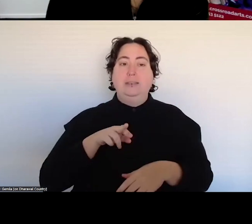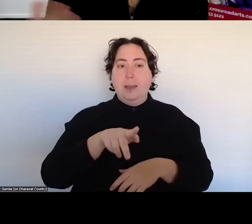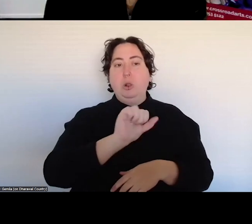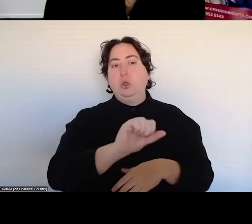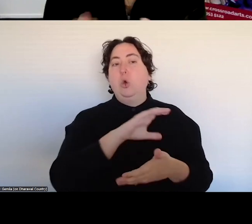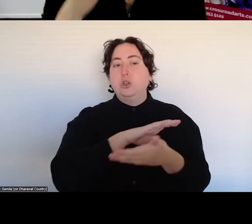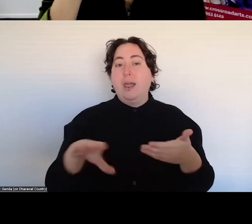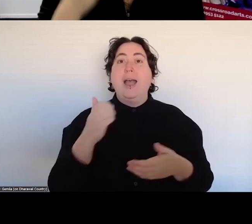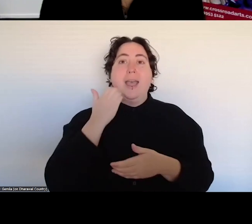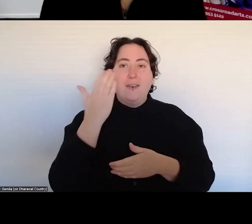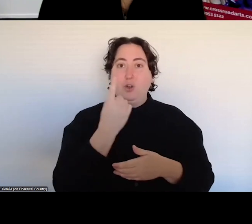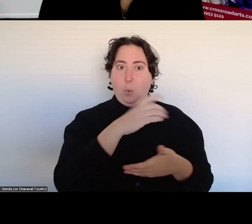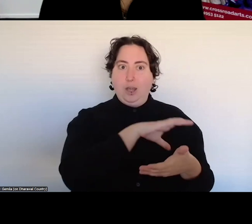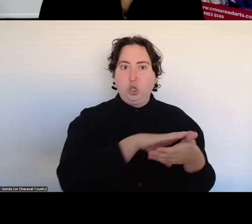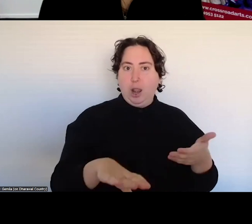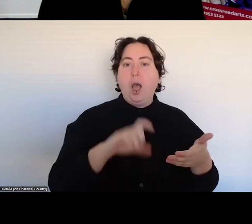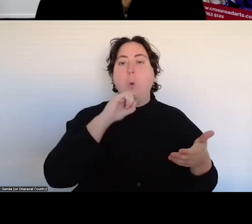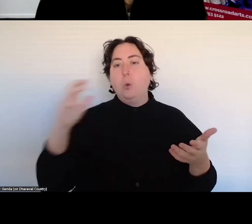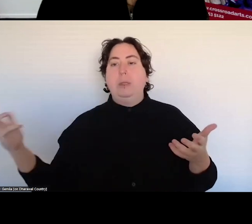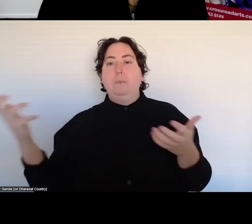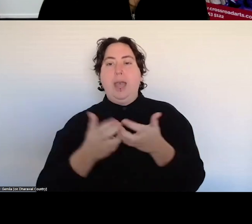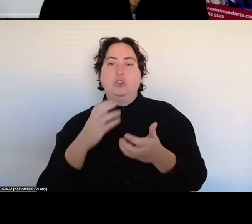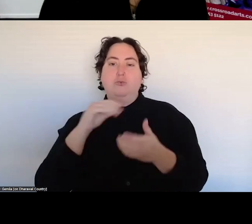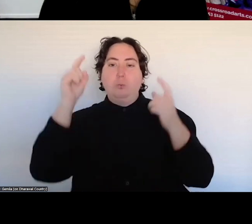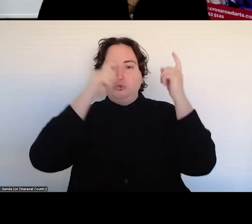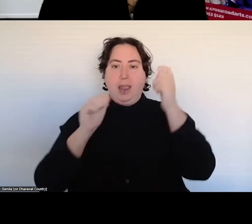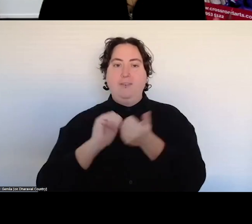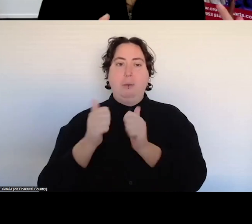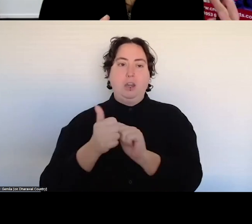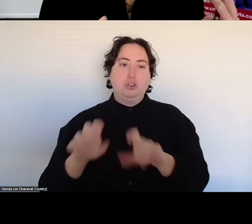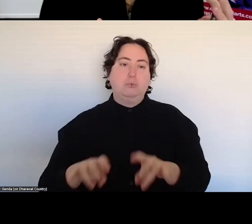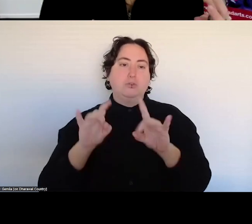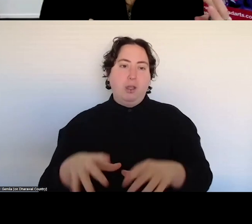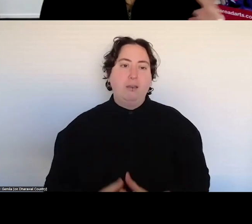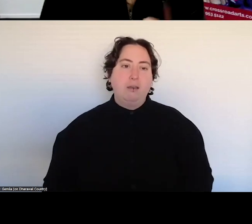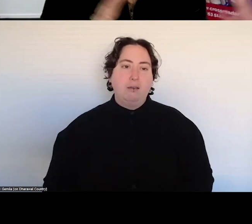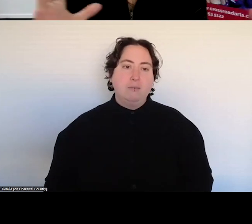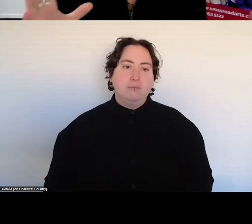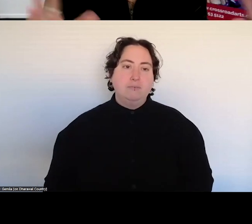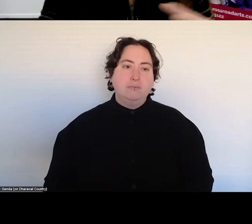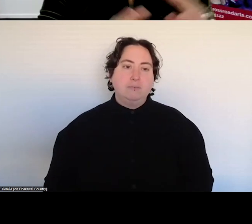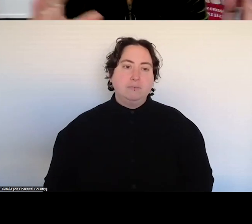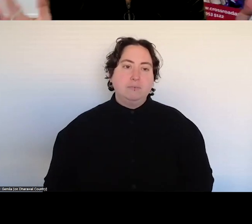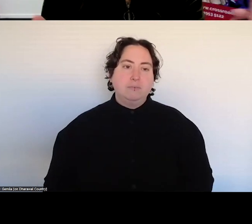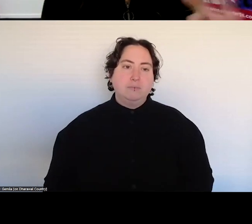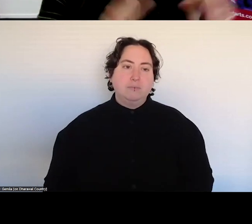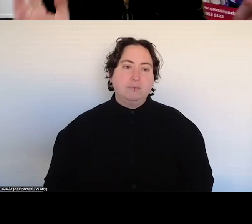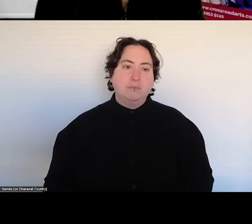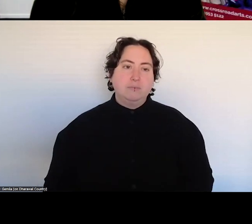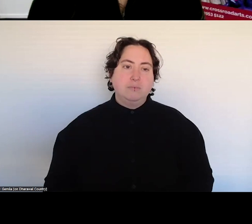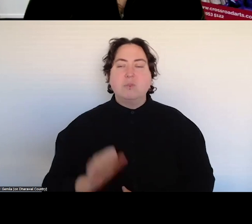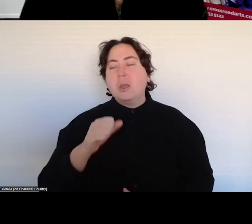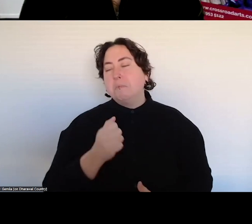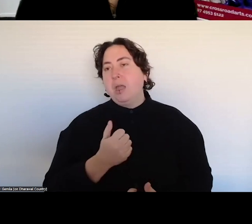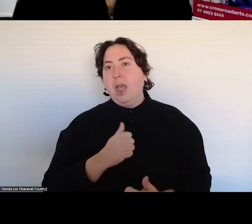period will be matched by Creative Partnerships Australia, across our marketing strategy.